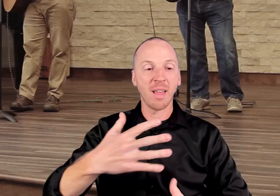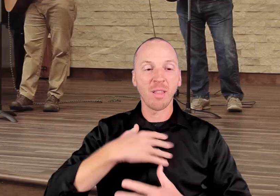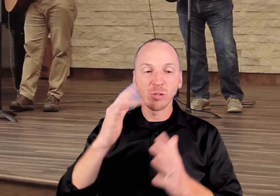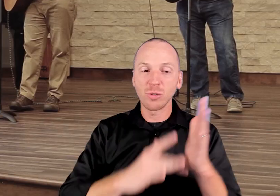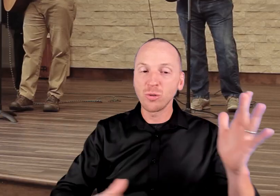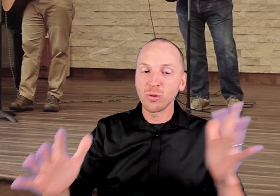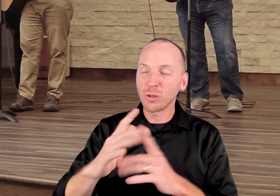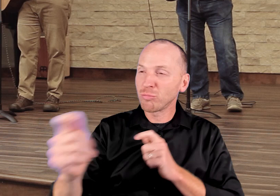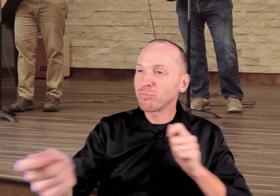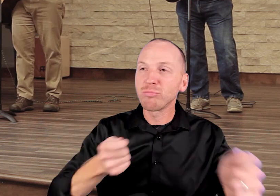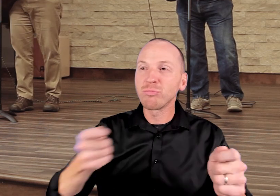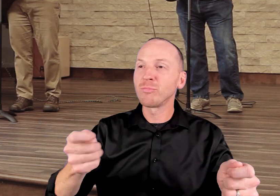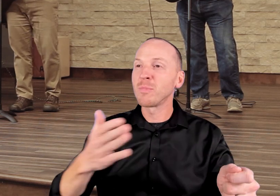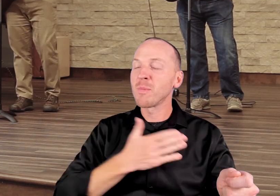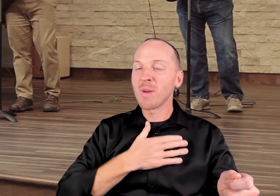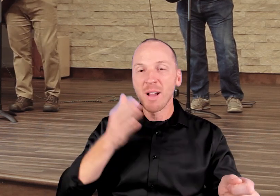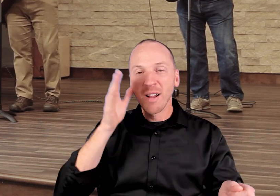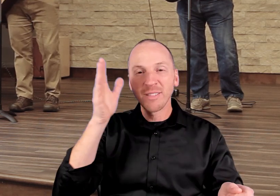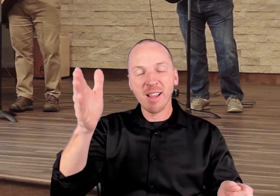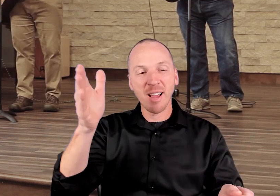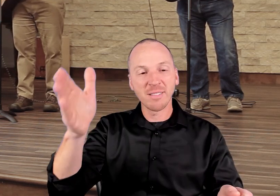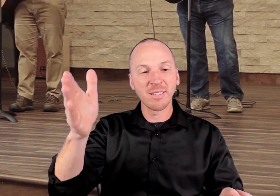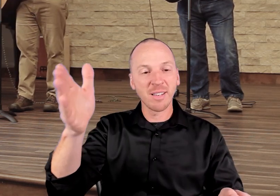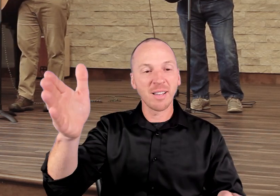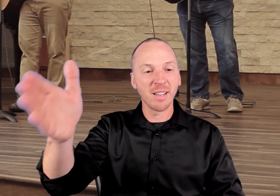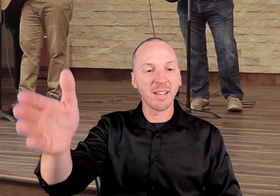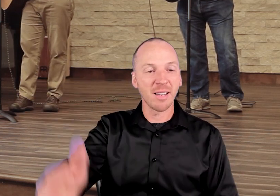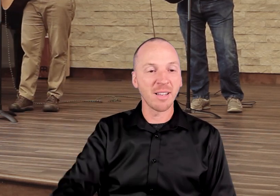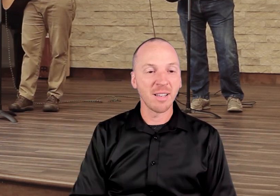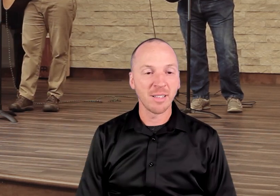Jesus commands my destiny.